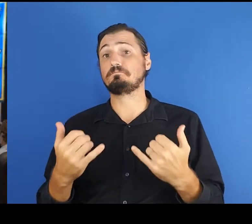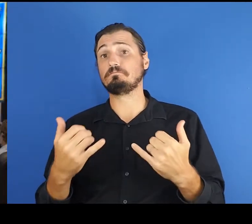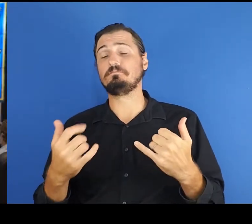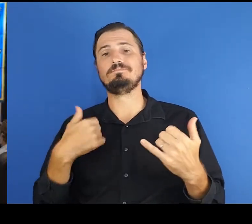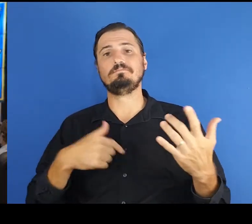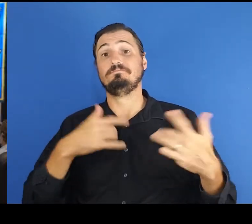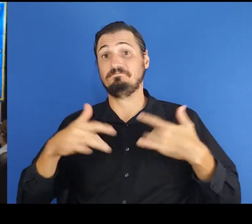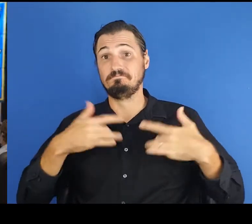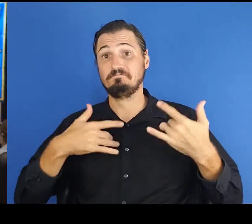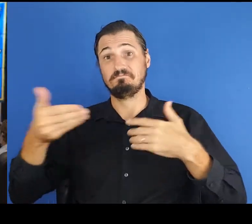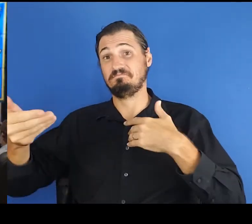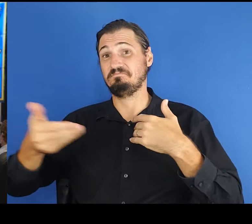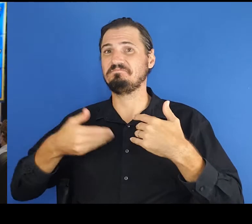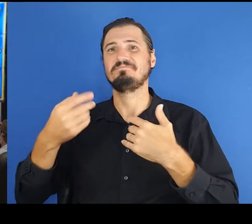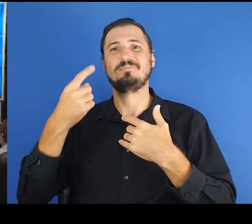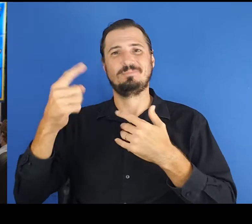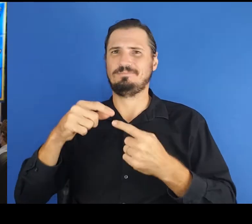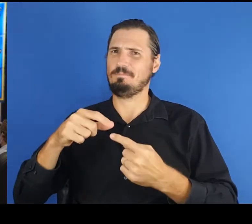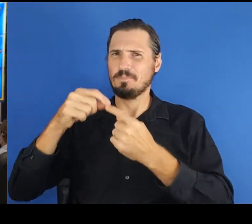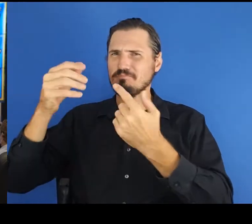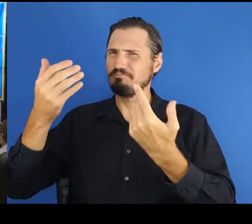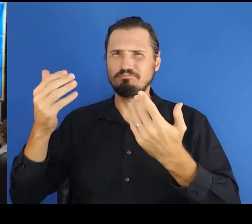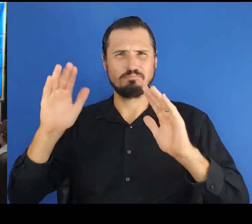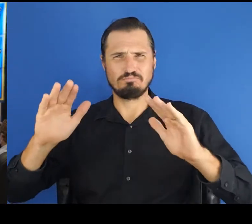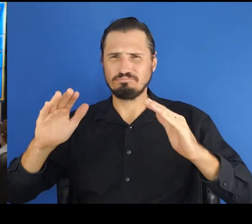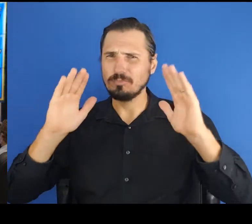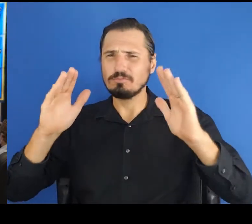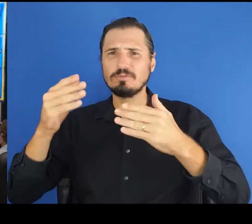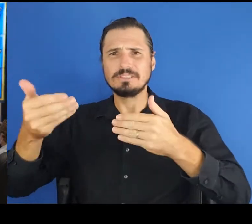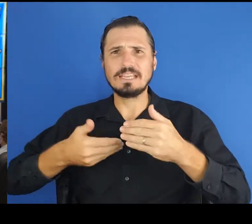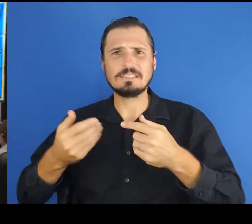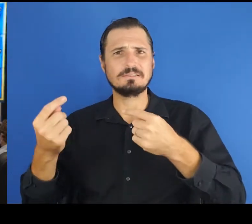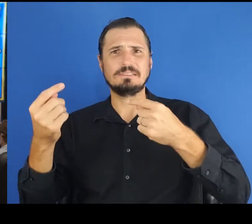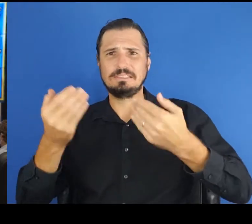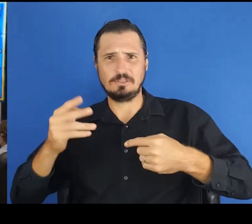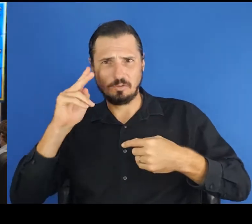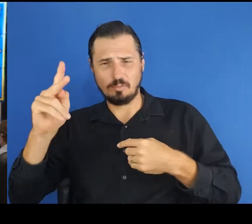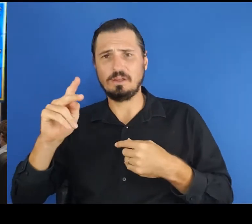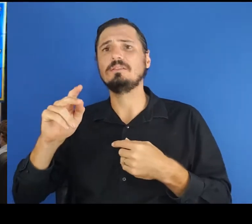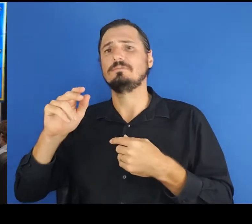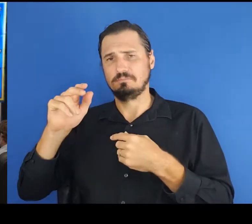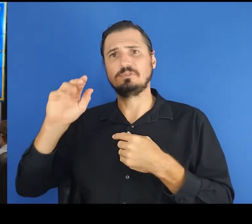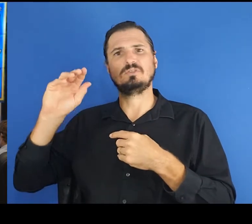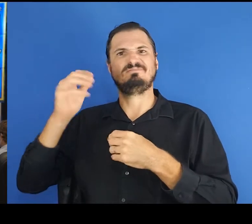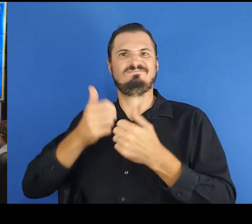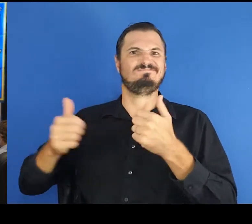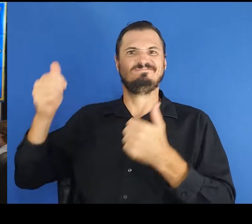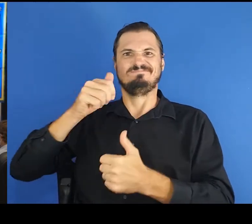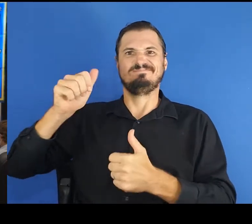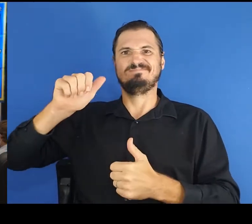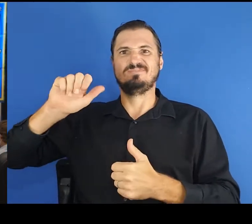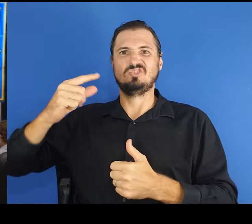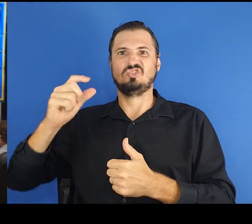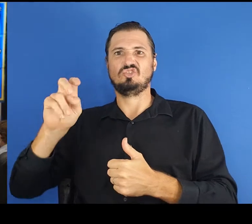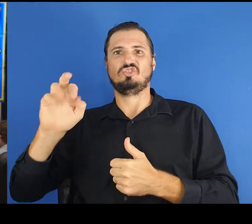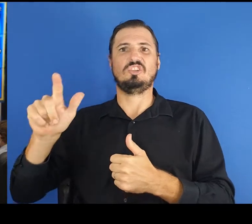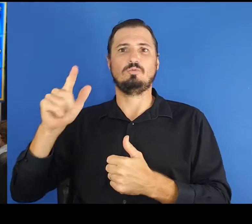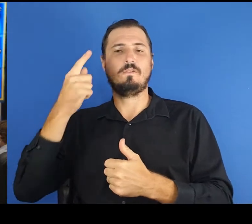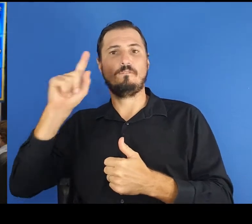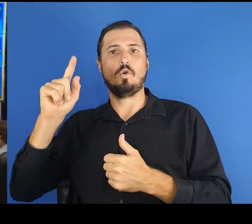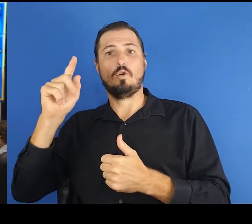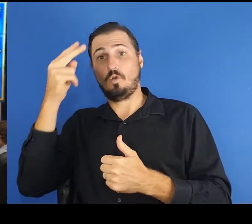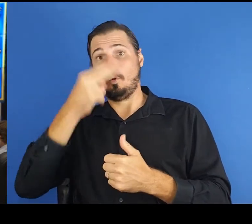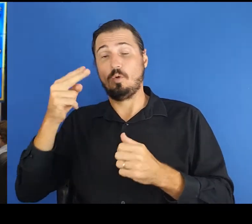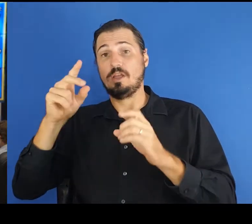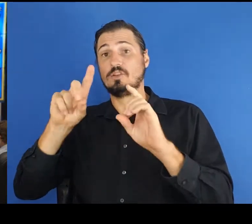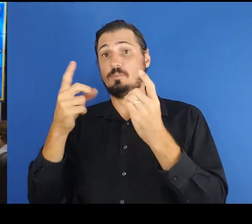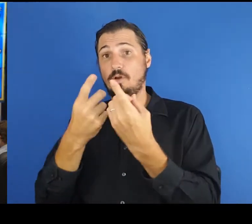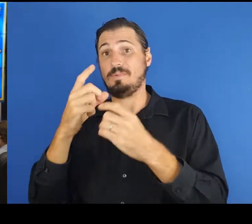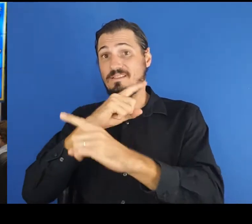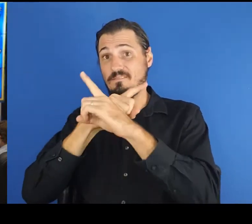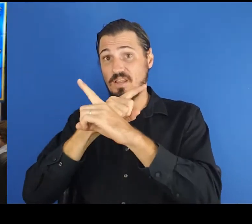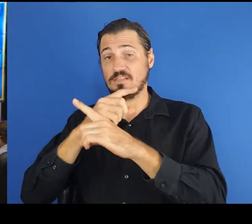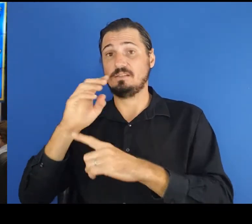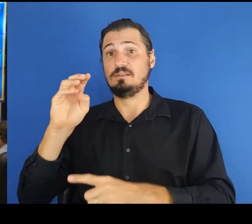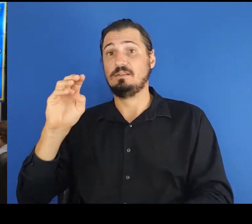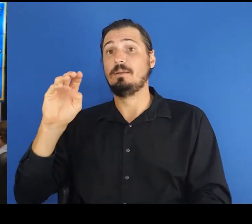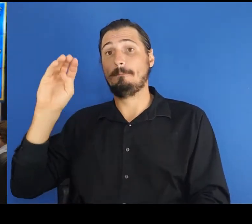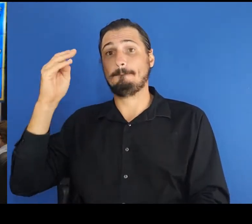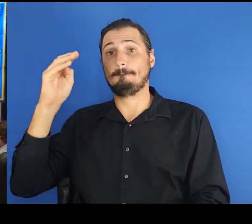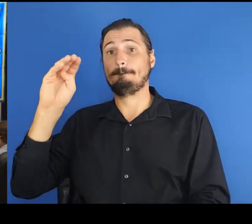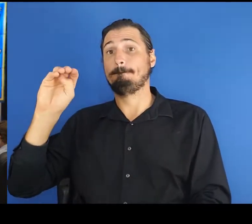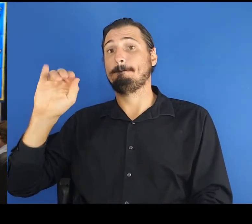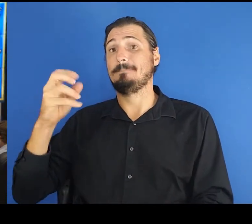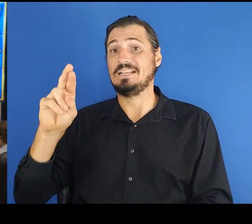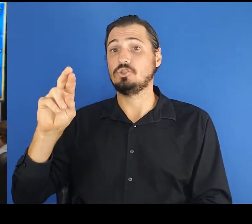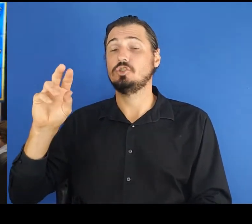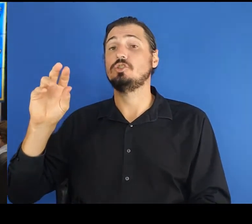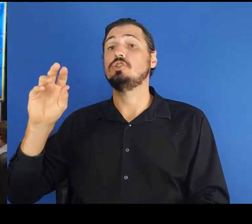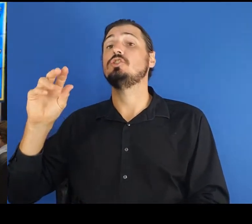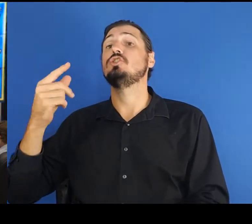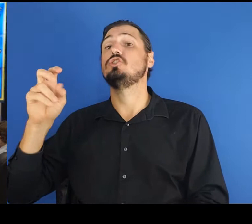Today we are pleased to welcome a very special guest here on Kaua‘i, the Adjutant General for the State of Hawaii Department of Defense, Major General Kenneth Hara. General Hara stepped